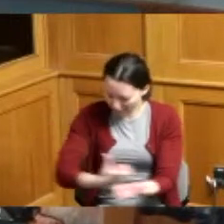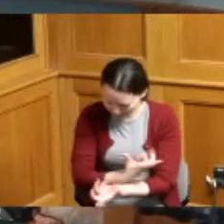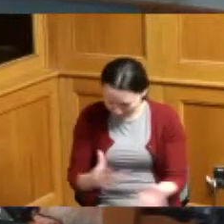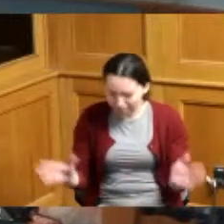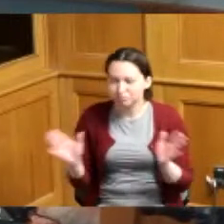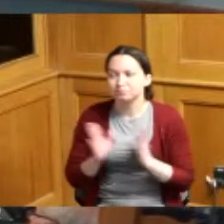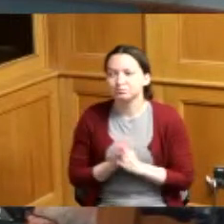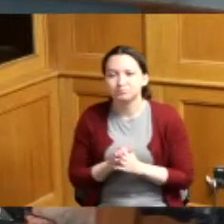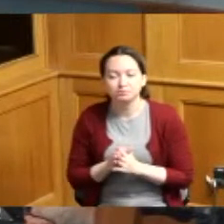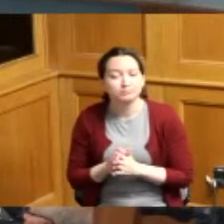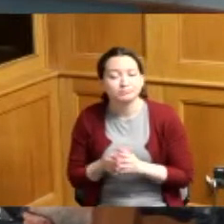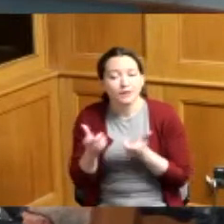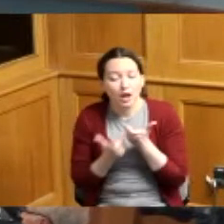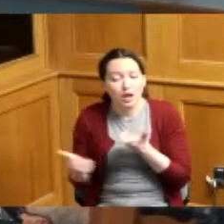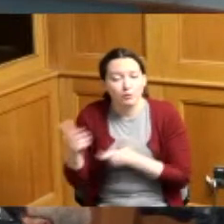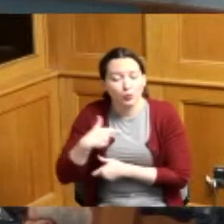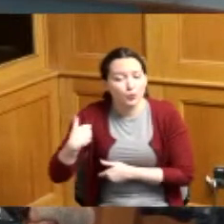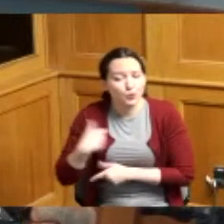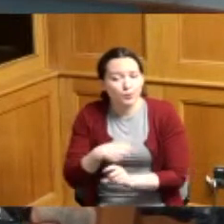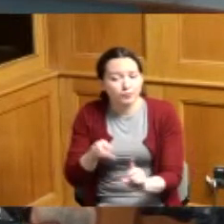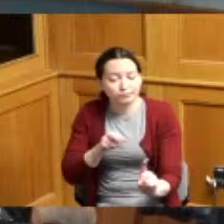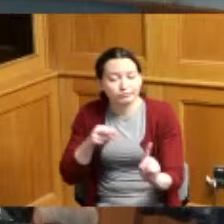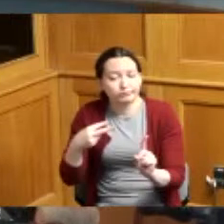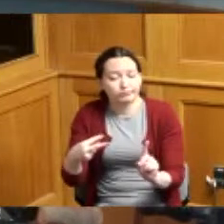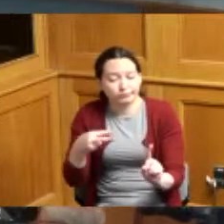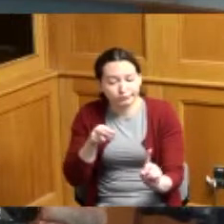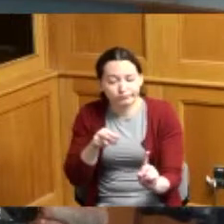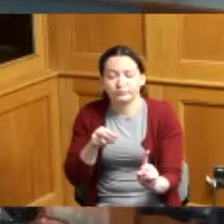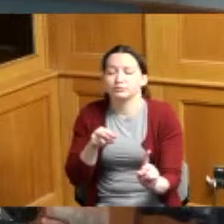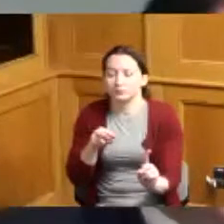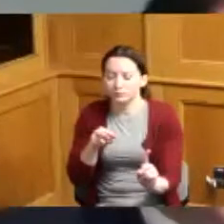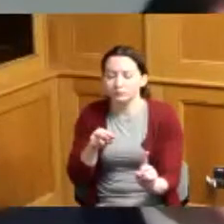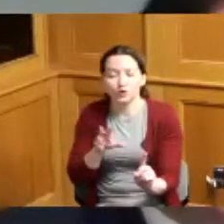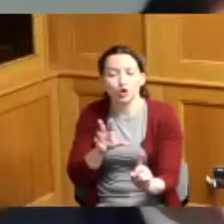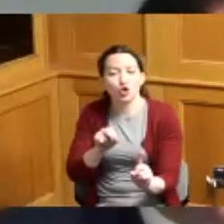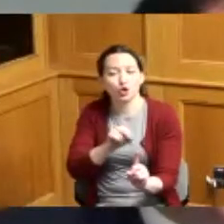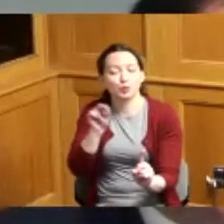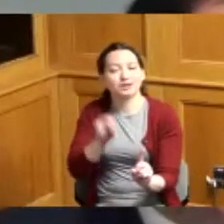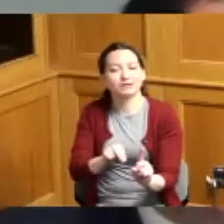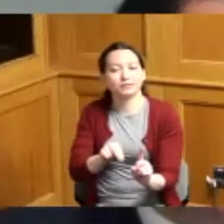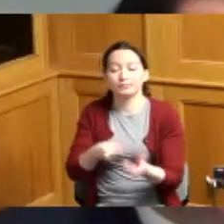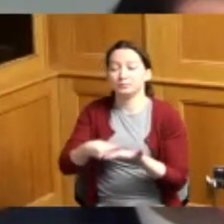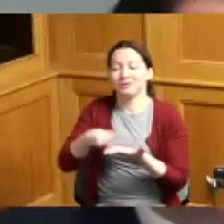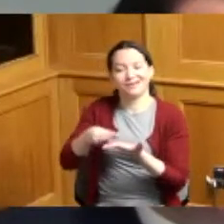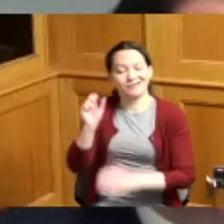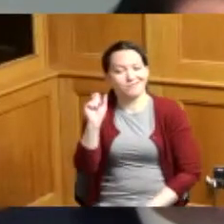the administration's perspective on on the on the uh 30 percent of the rebate is that and